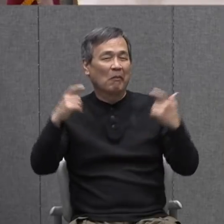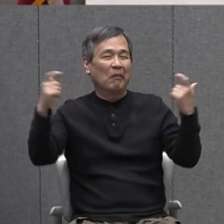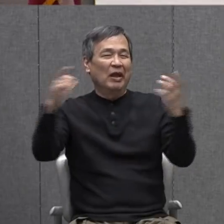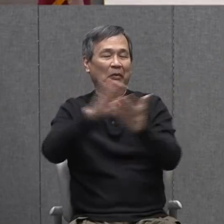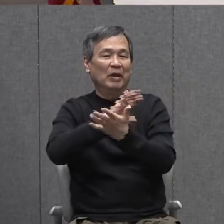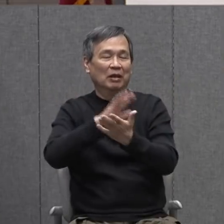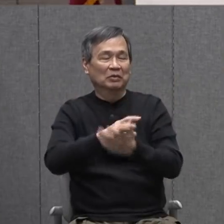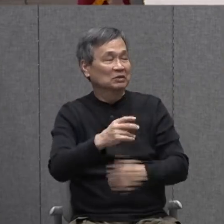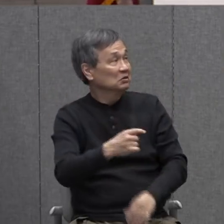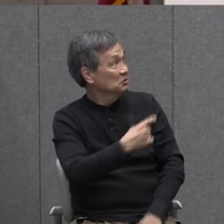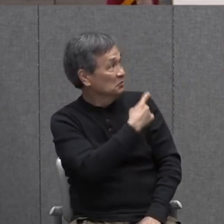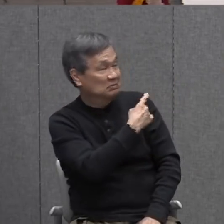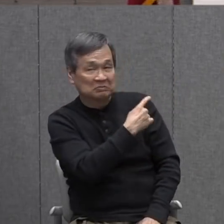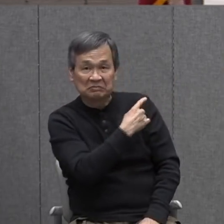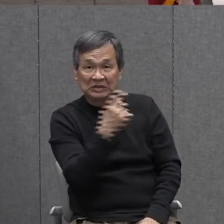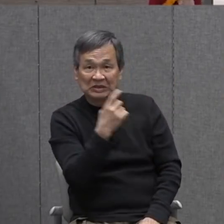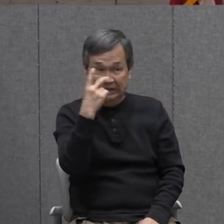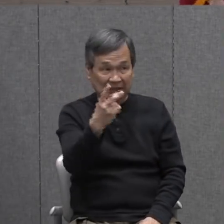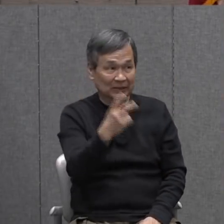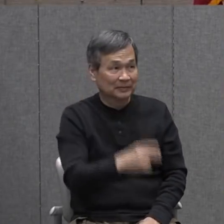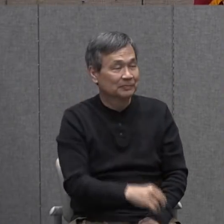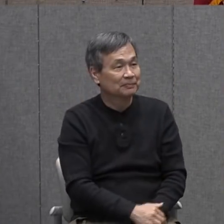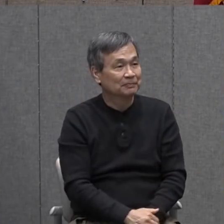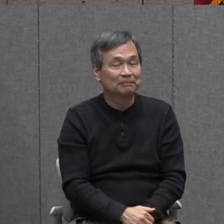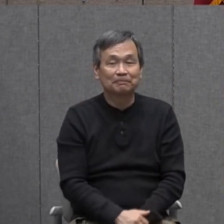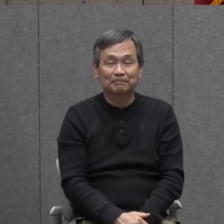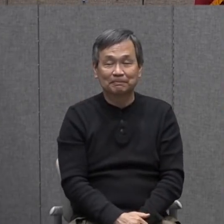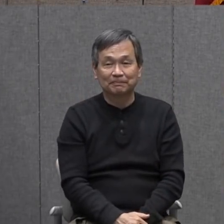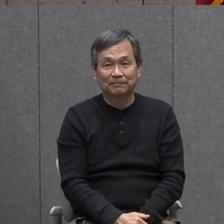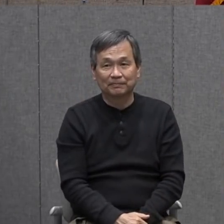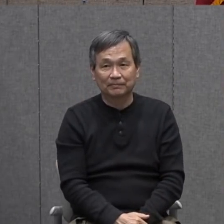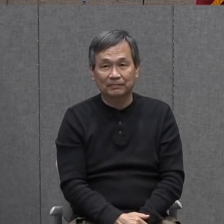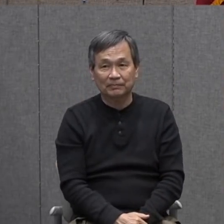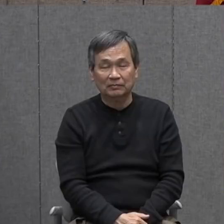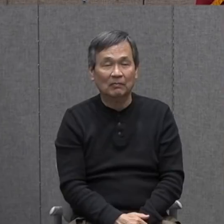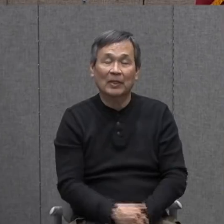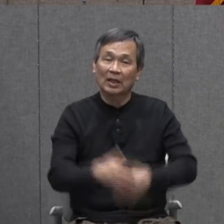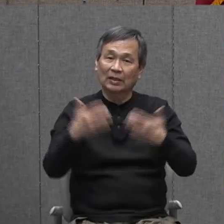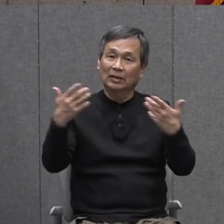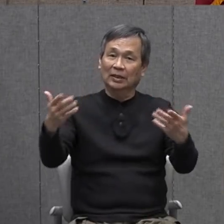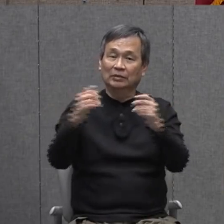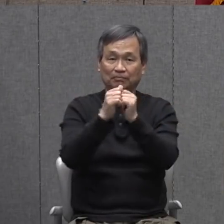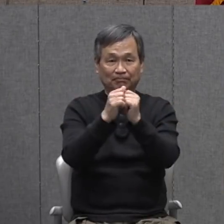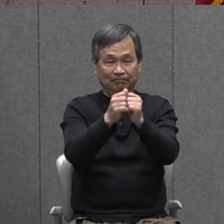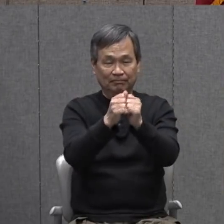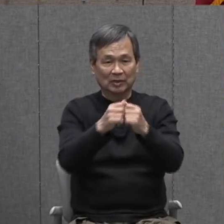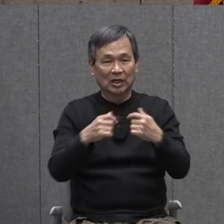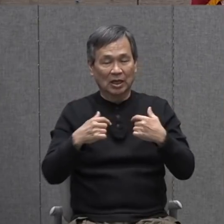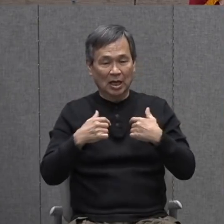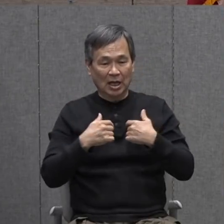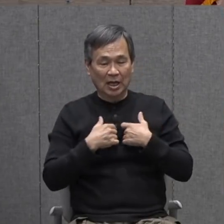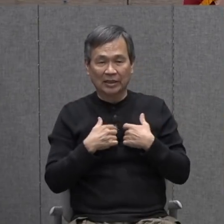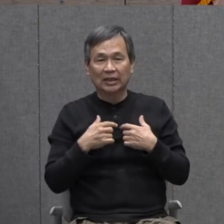so you can see what I'm working on and we can draw together. I'll describe what I'm doing,